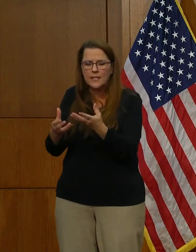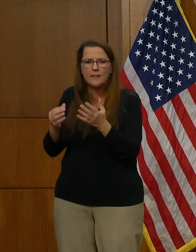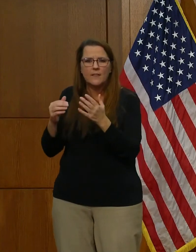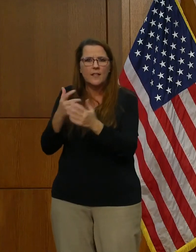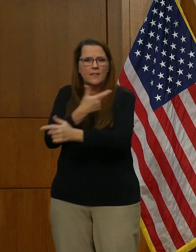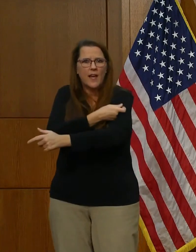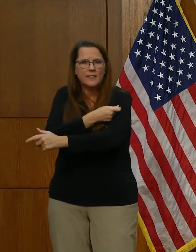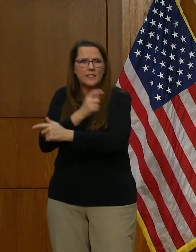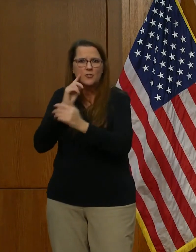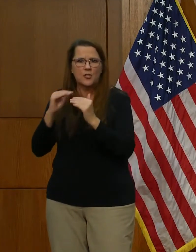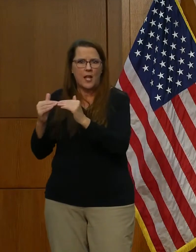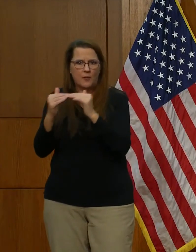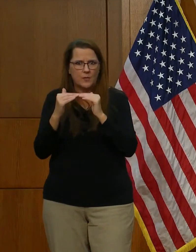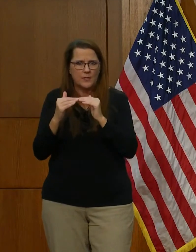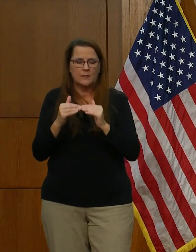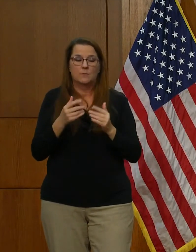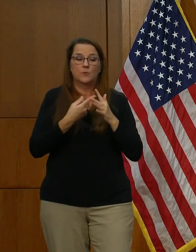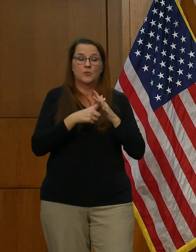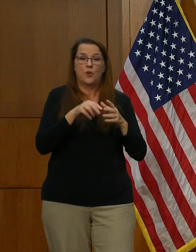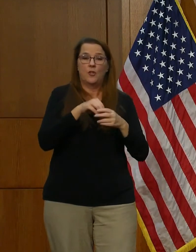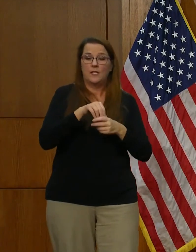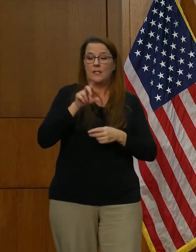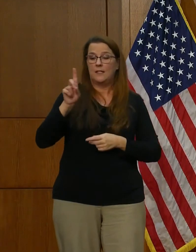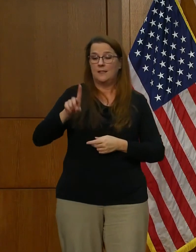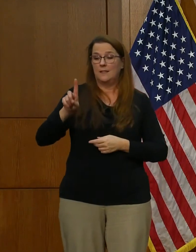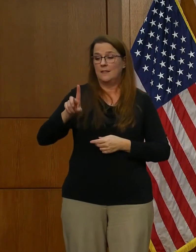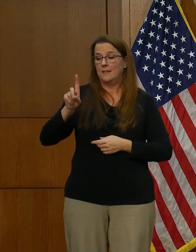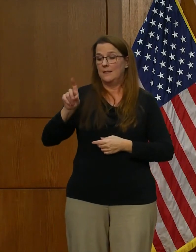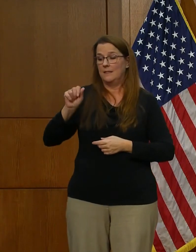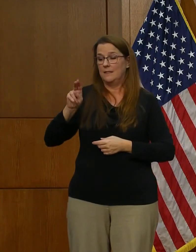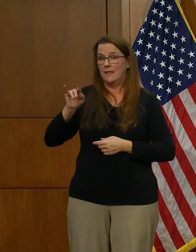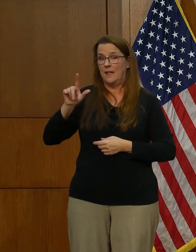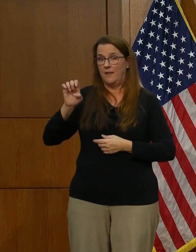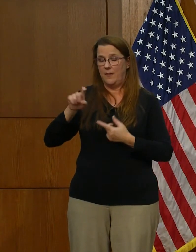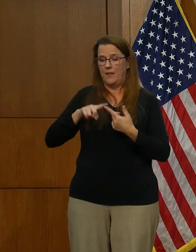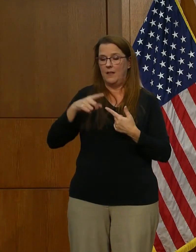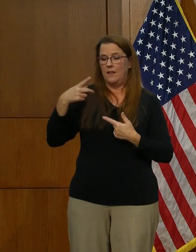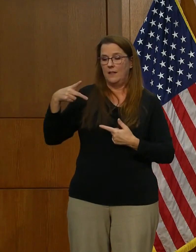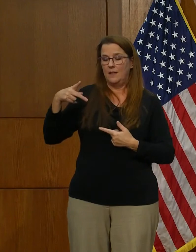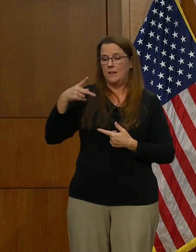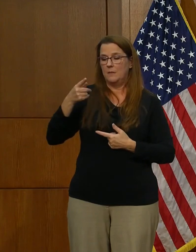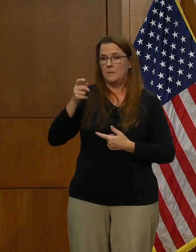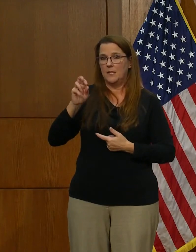THAT WILL HELP US VACCINATE PEOPLE EQUITABLY. WE'RE STARTING WITH SIGHTS AND